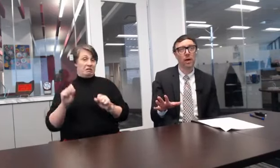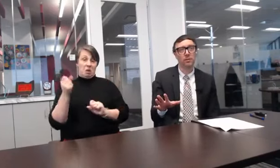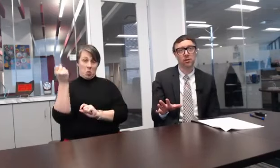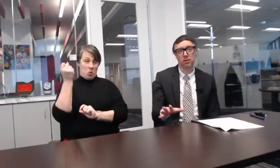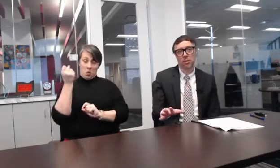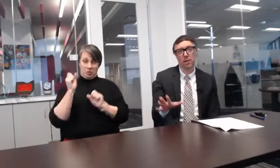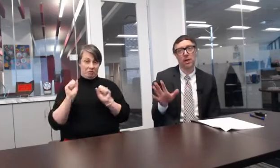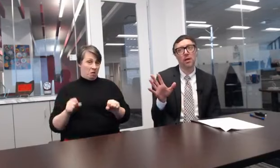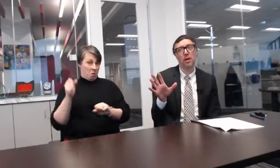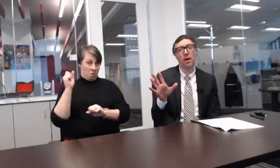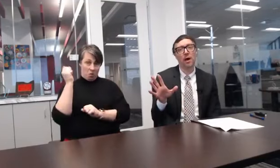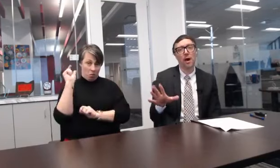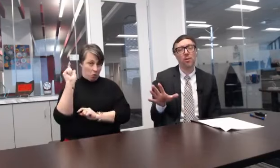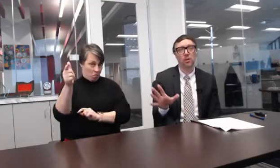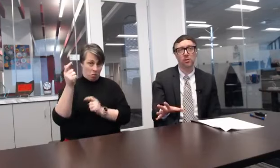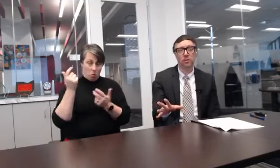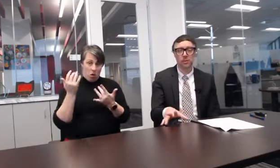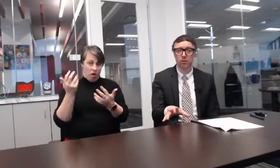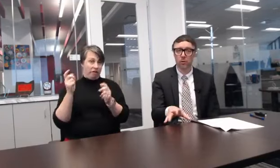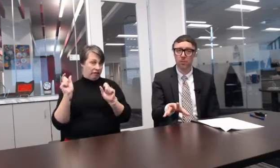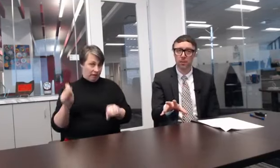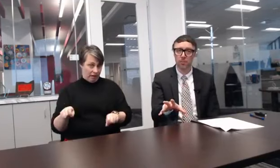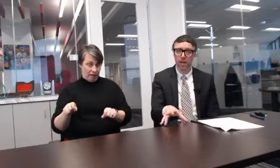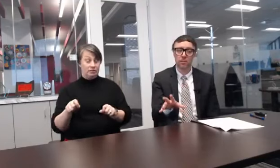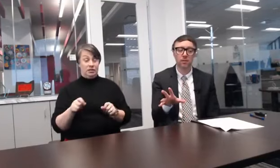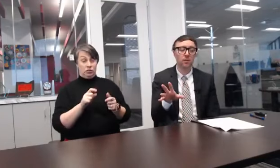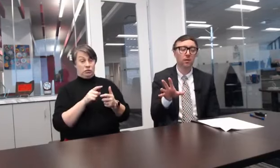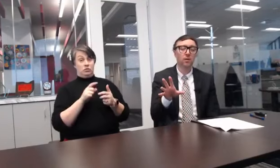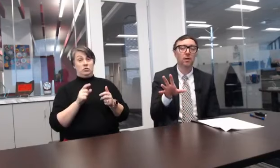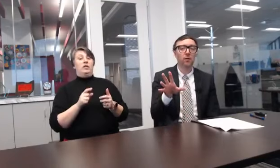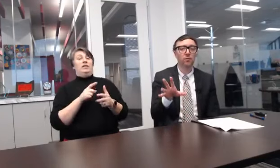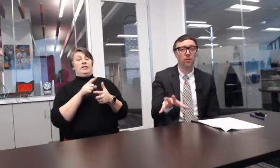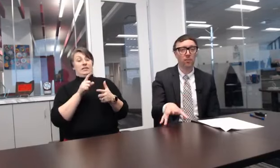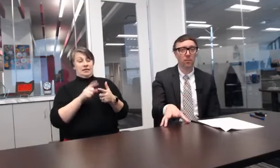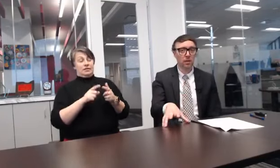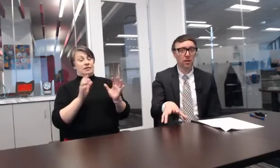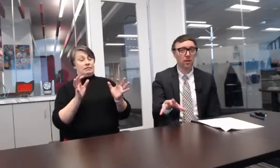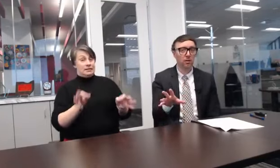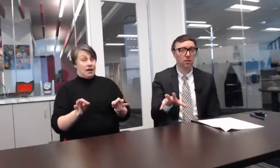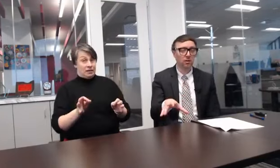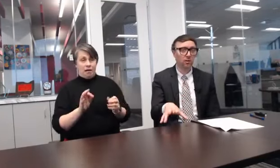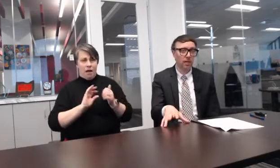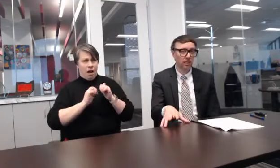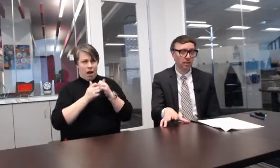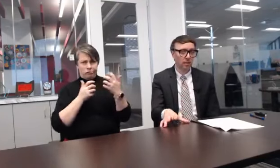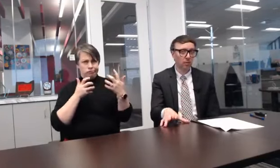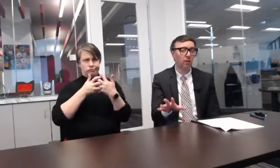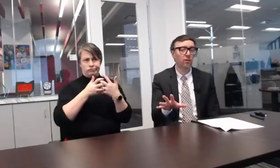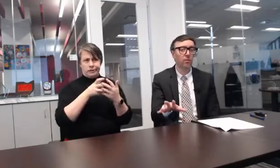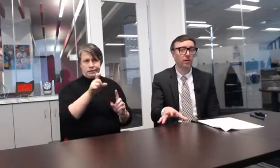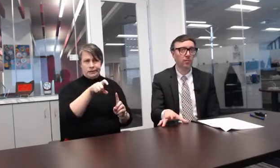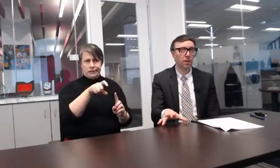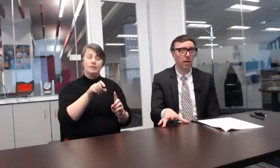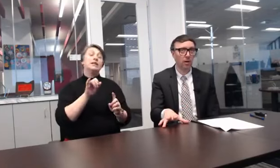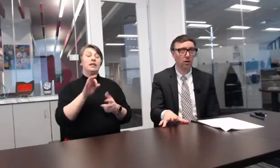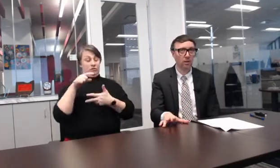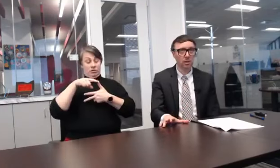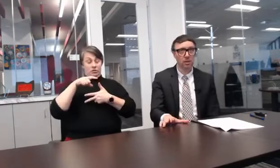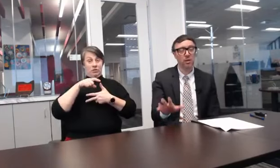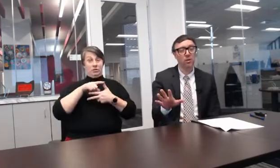has to determine how are those needs going to be met. If you have an Immediate Need, you're likely to get a waiver, but not guaranteed.